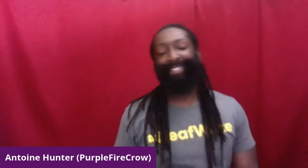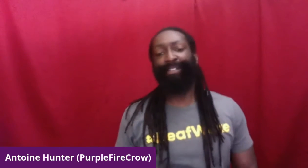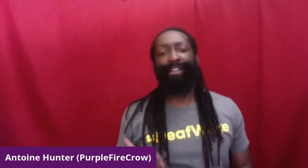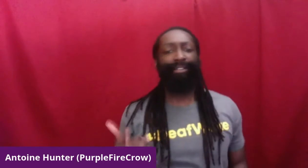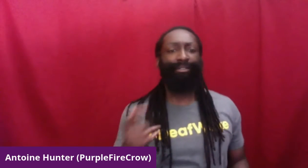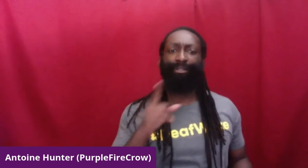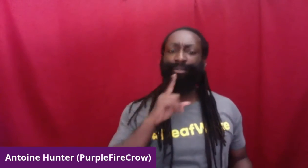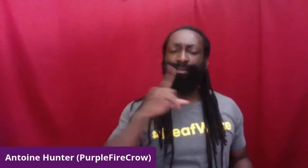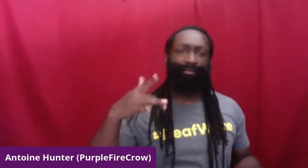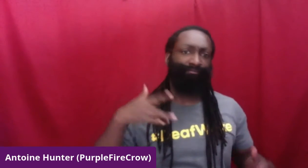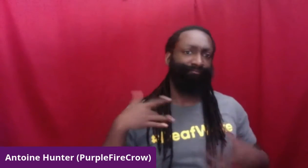I'm your host.